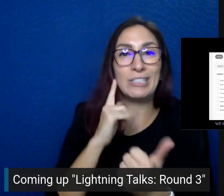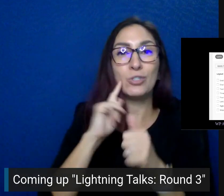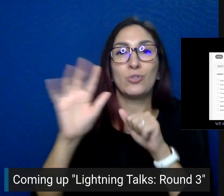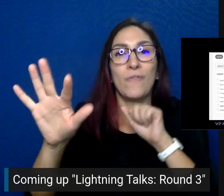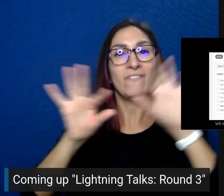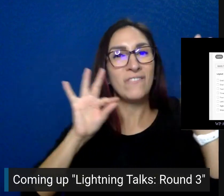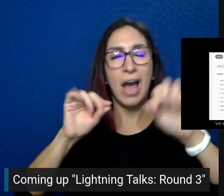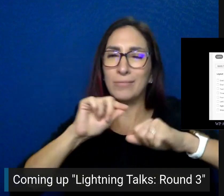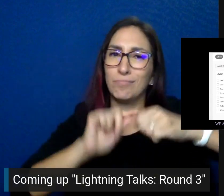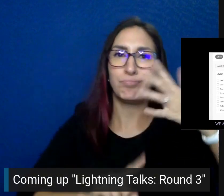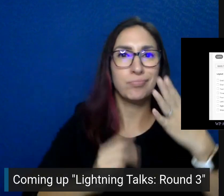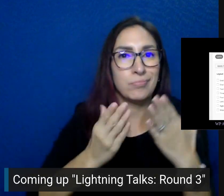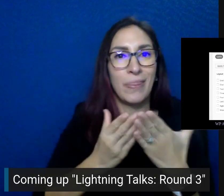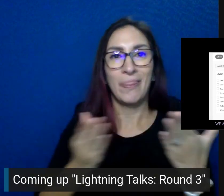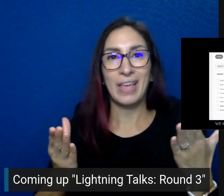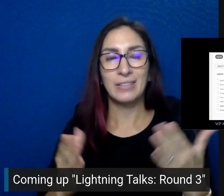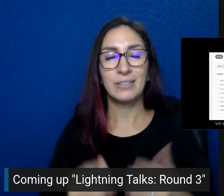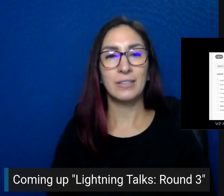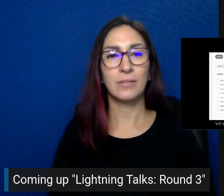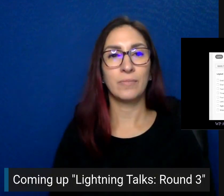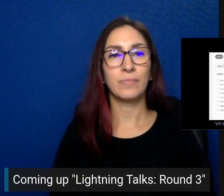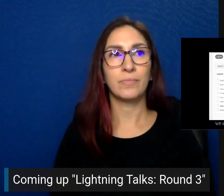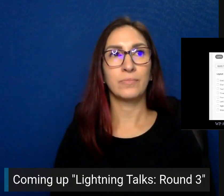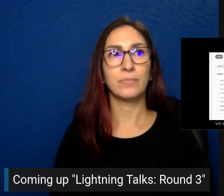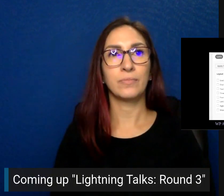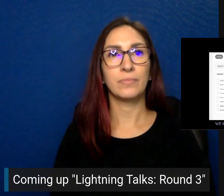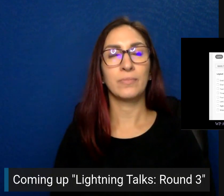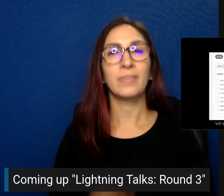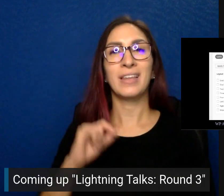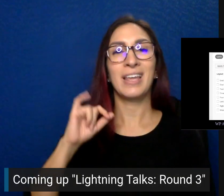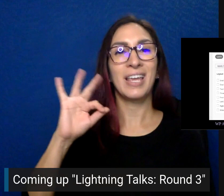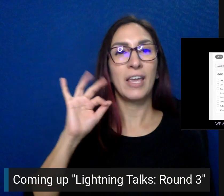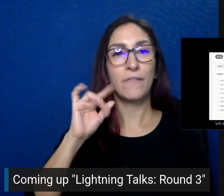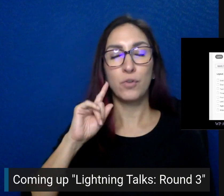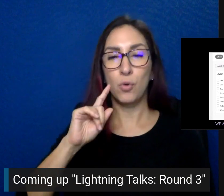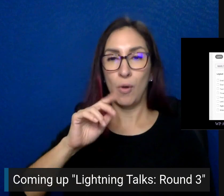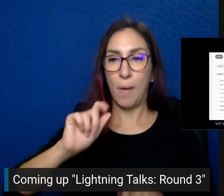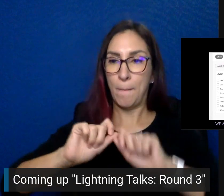If you go to WordPress.org for such themes,